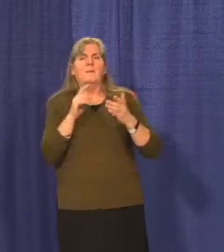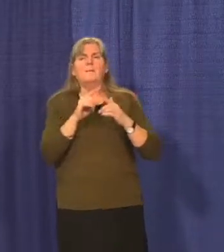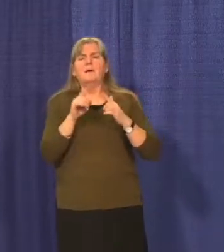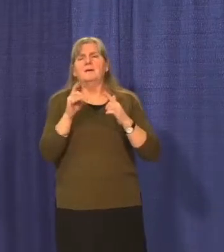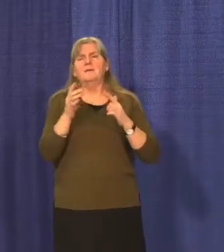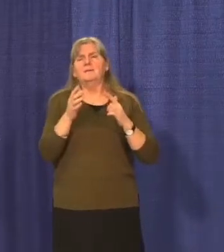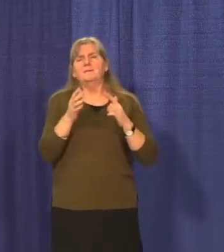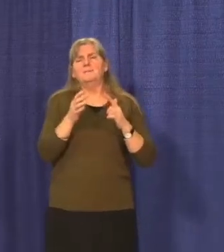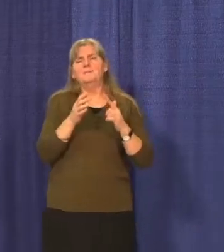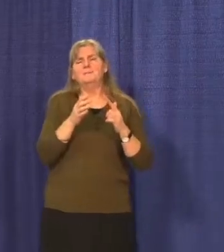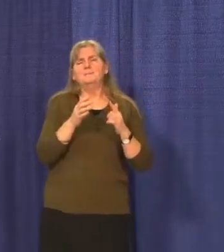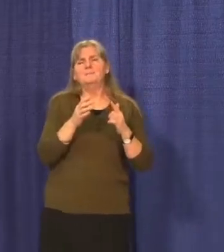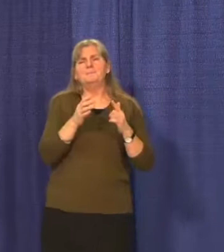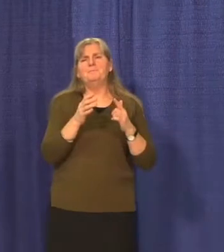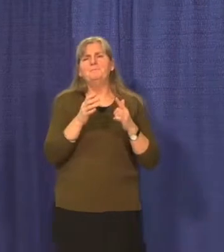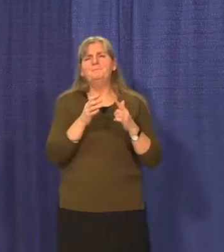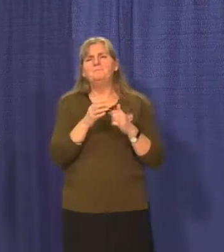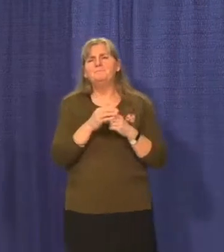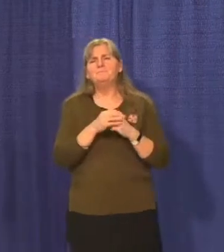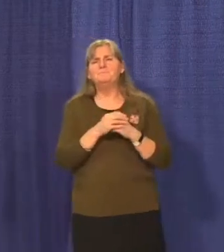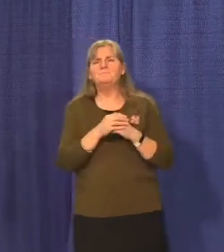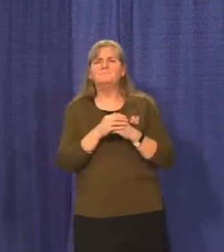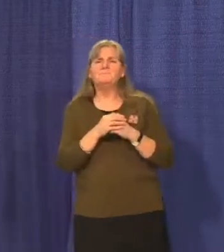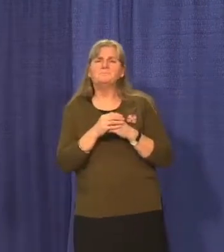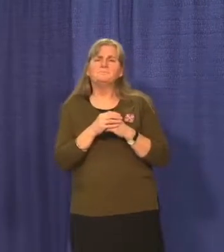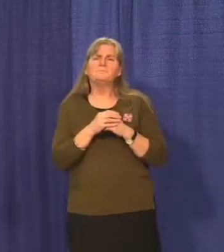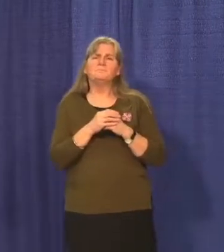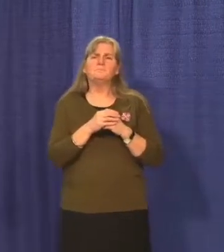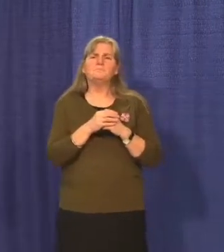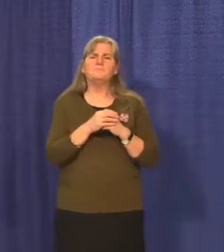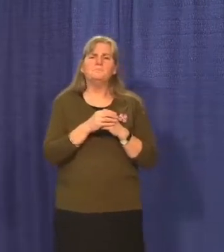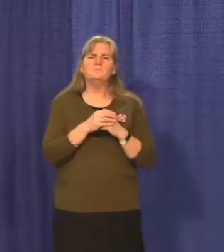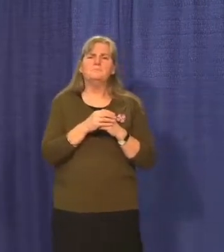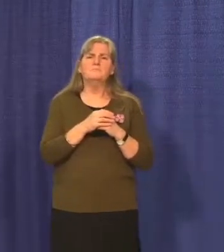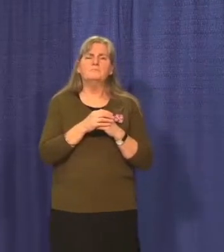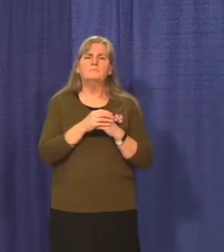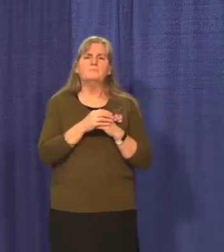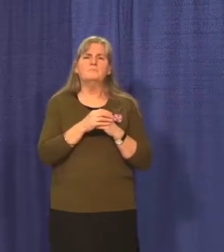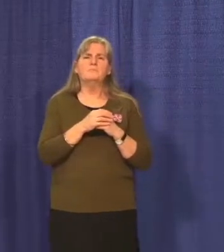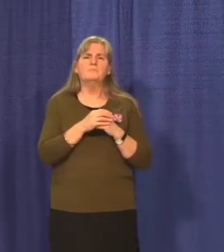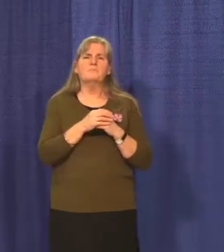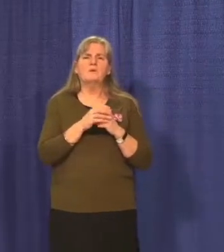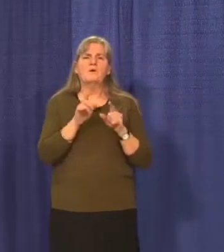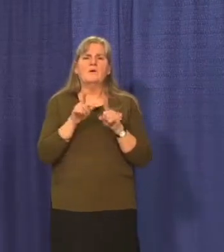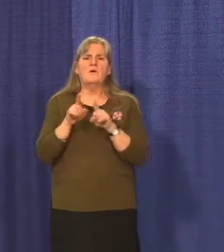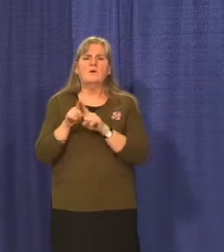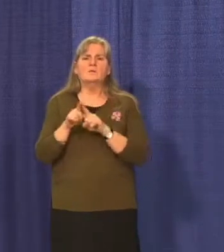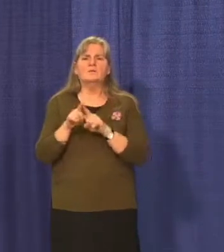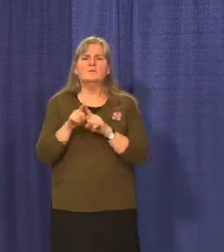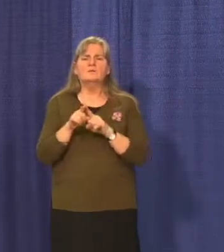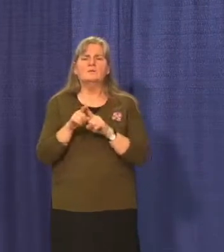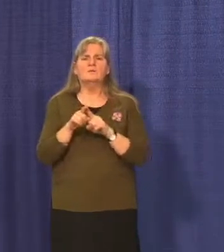also-- but what is also there is